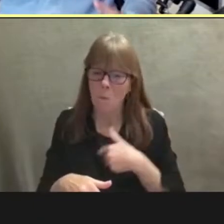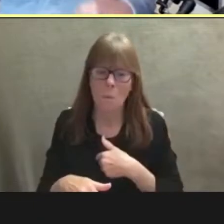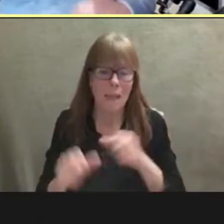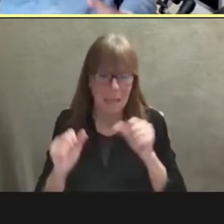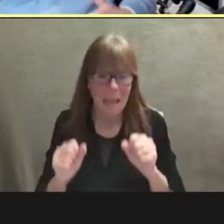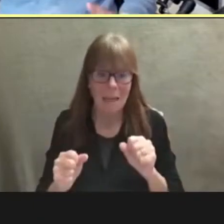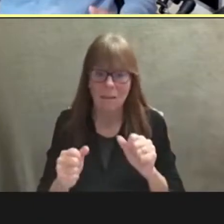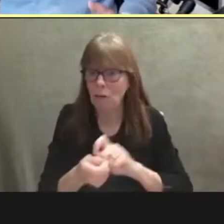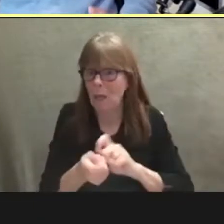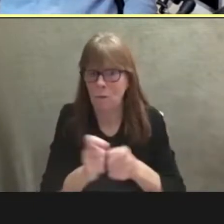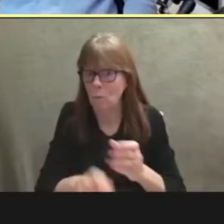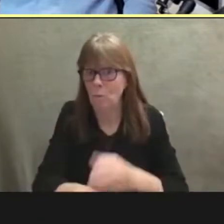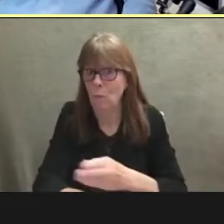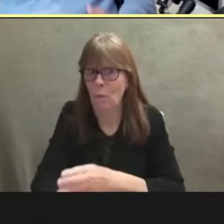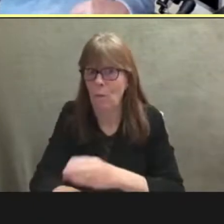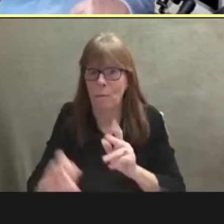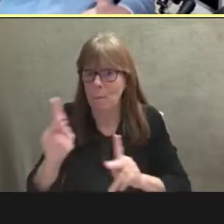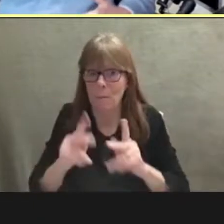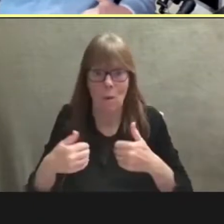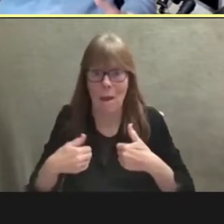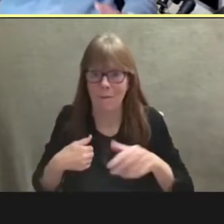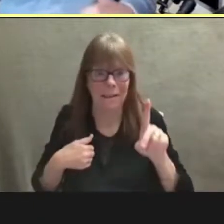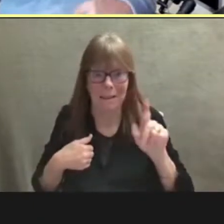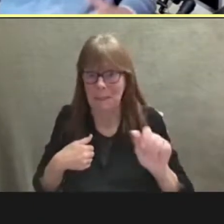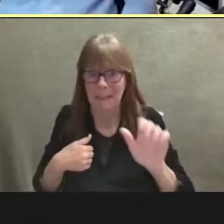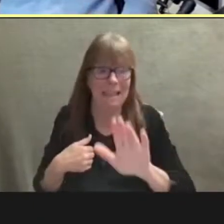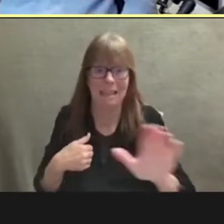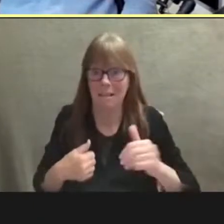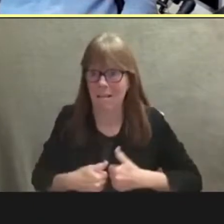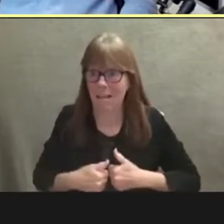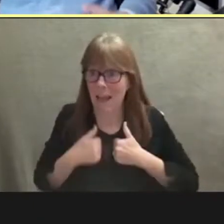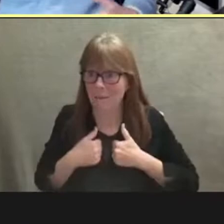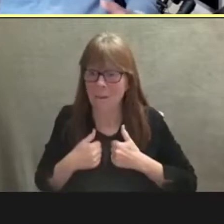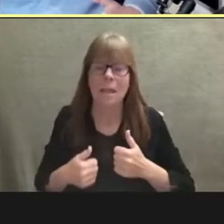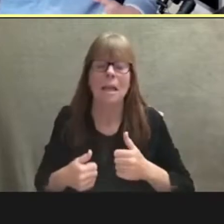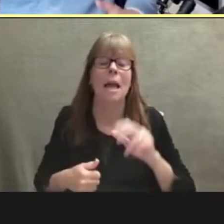of people with disabilities, and we intend to do that at the National Council on Disability,